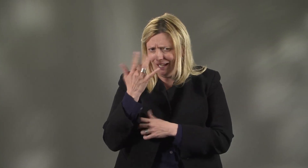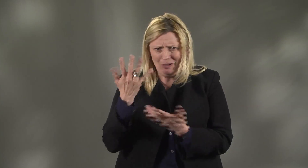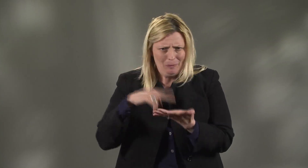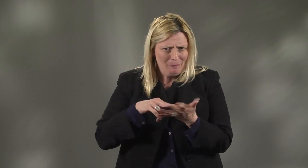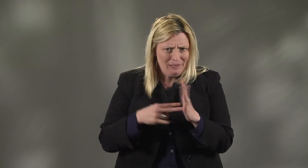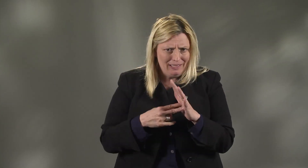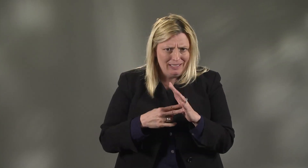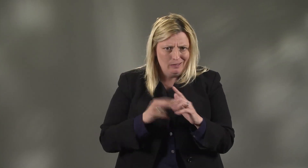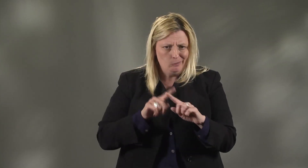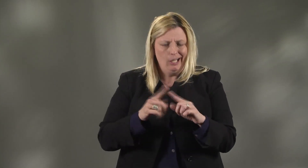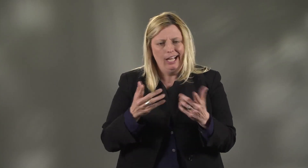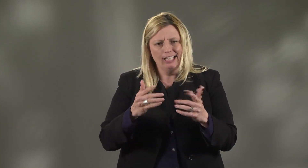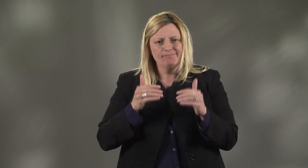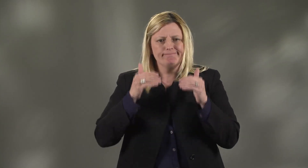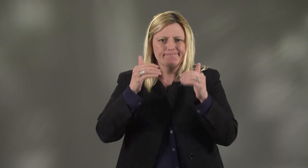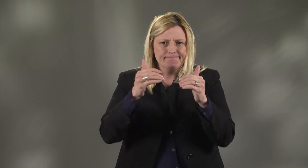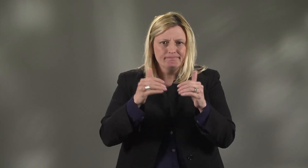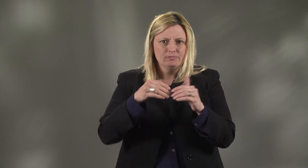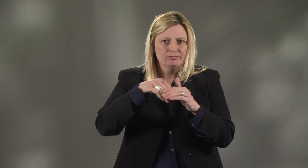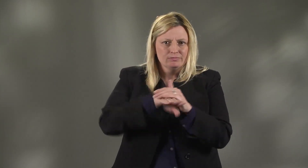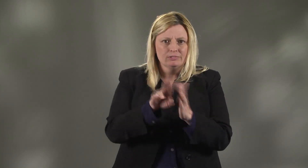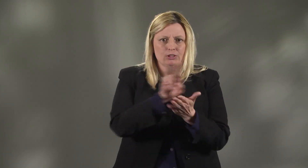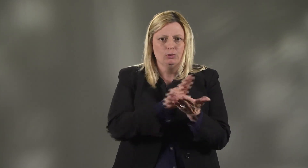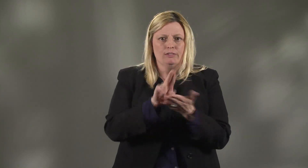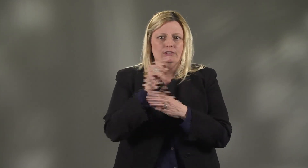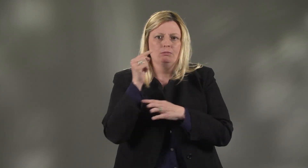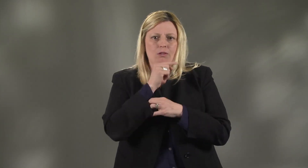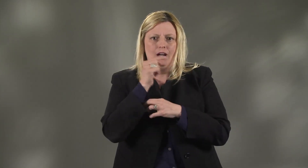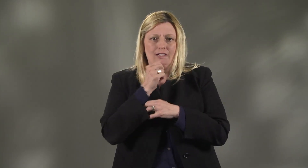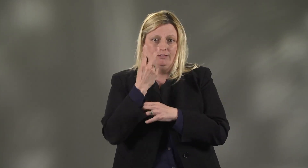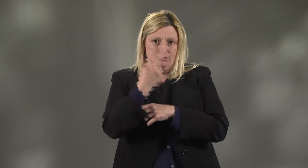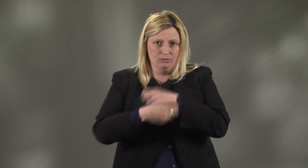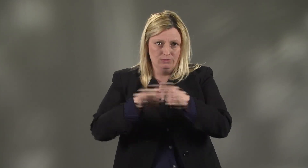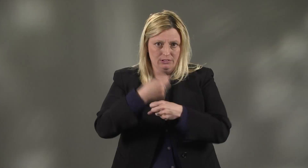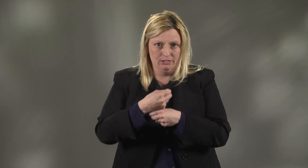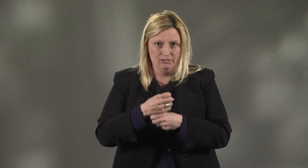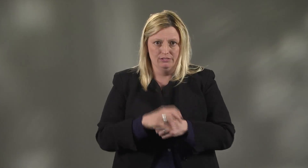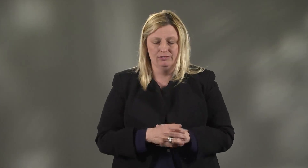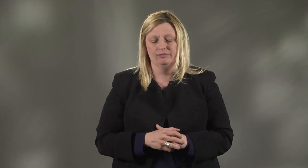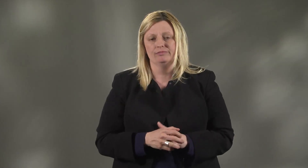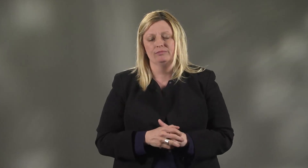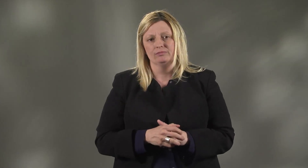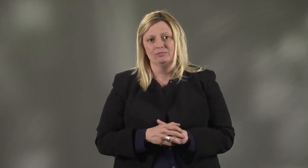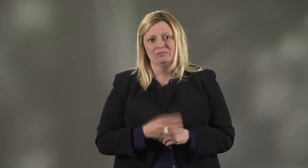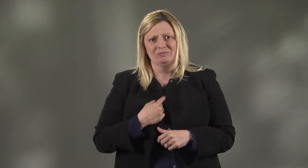I did not understand what that meant, so I ended up enrolling at the University of Milwaukee for two years.